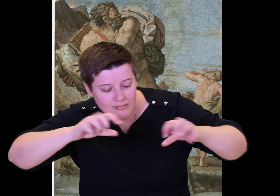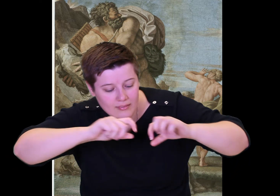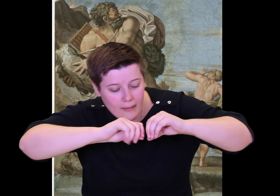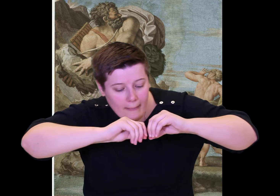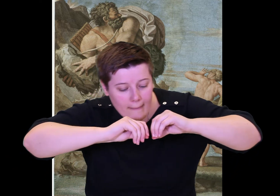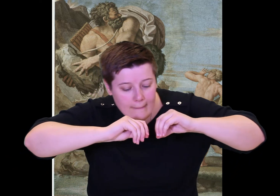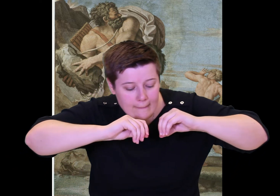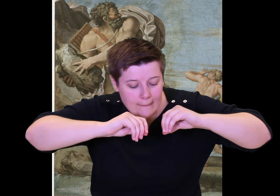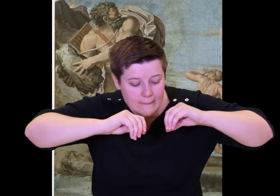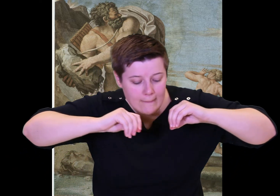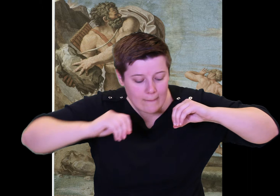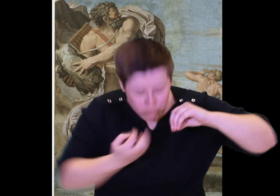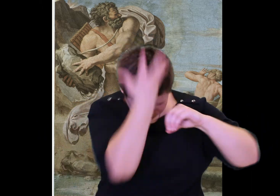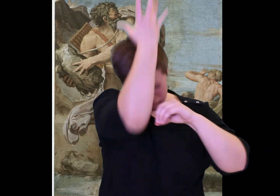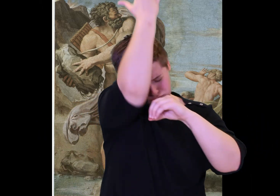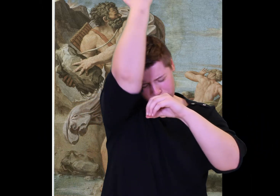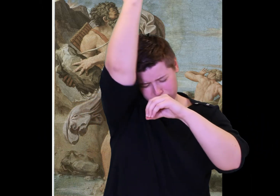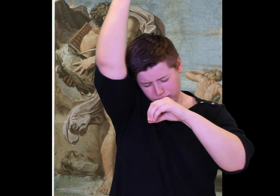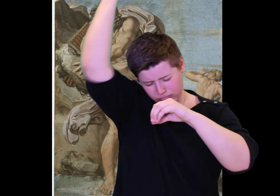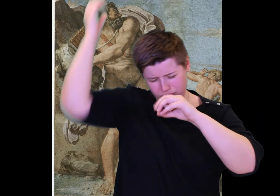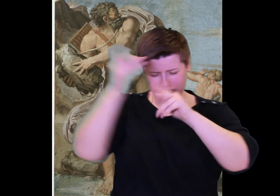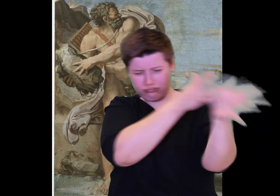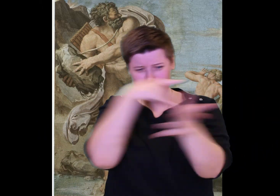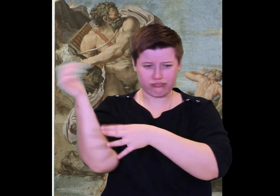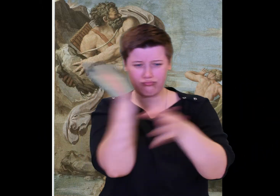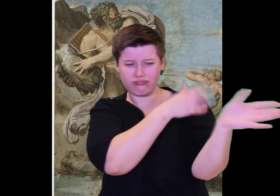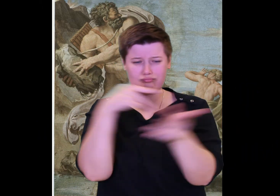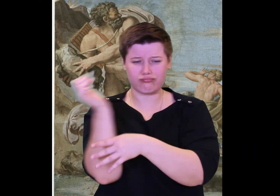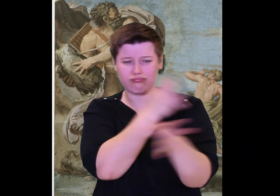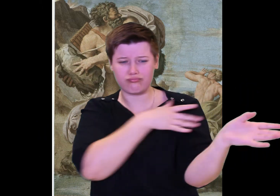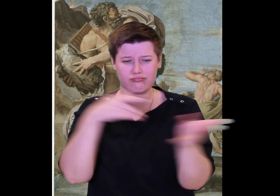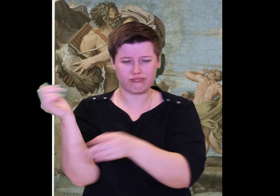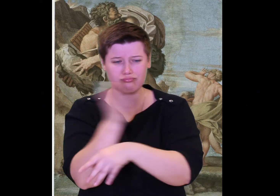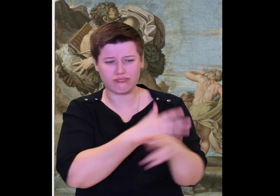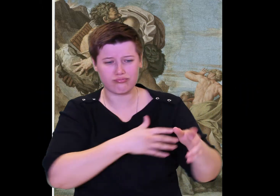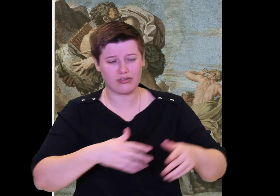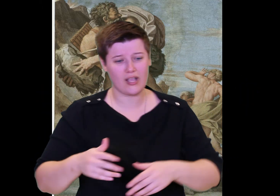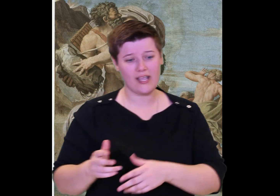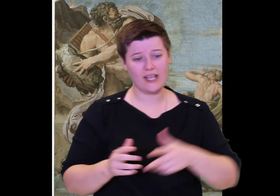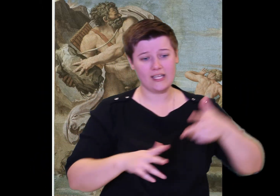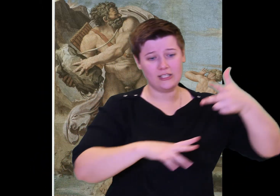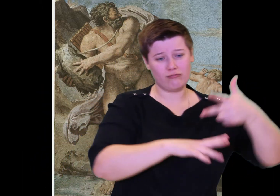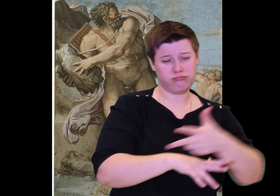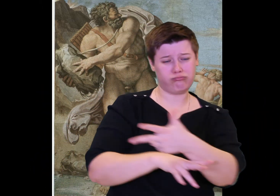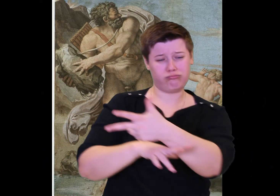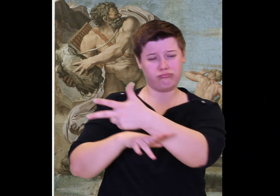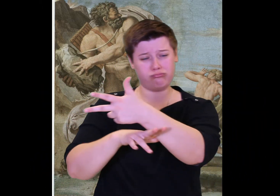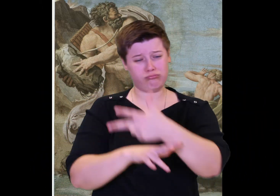That bad idea took hold of them; and they did so.